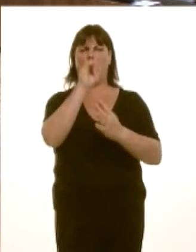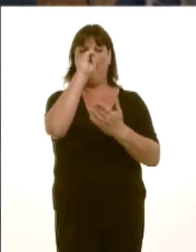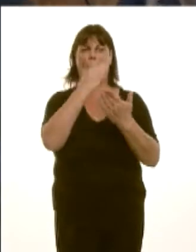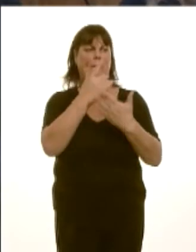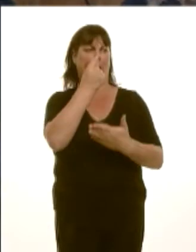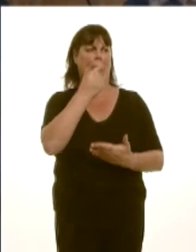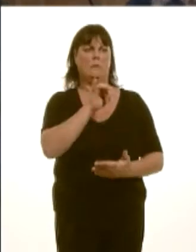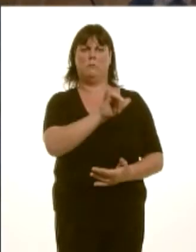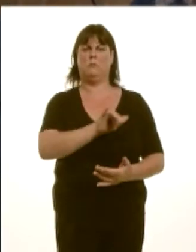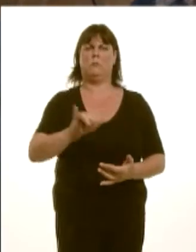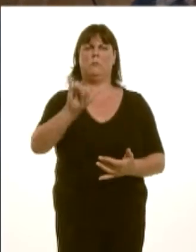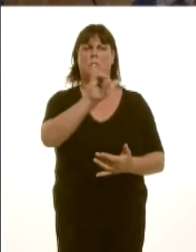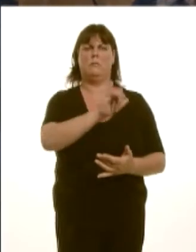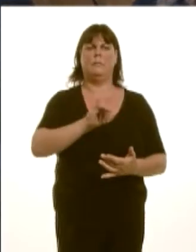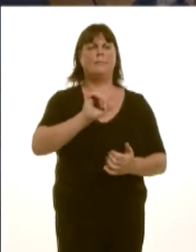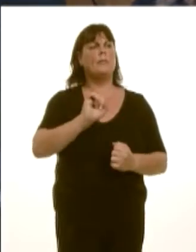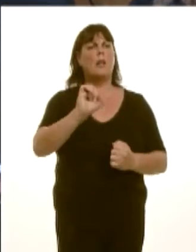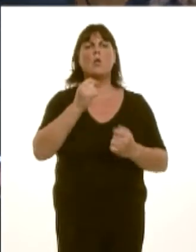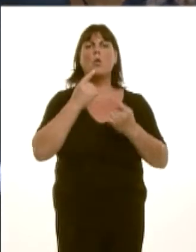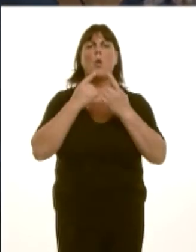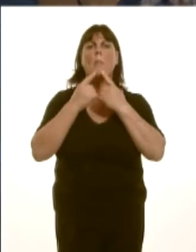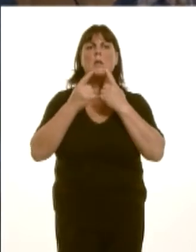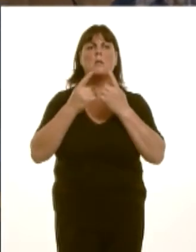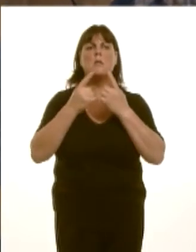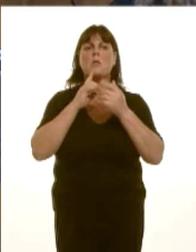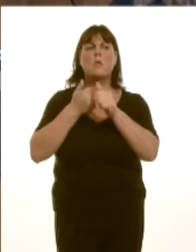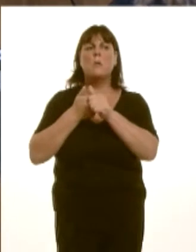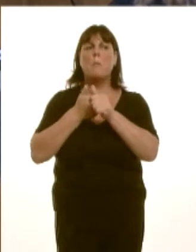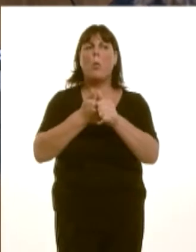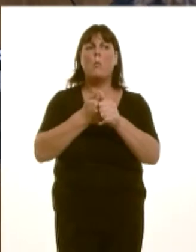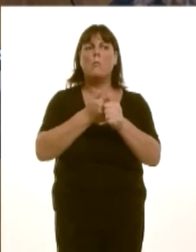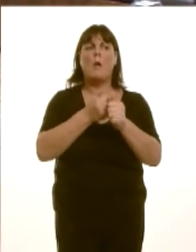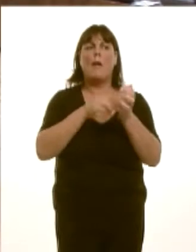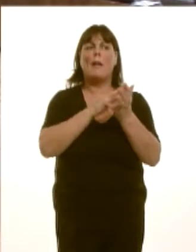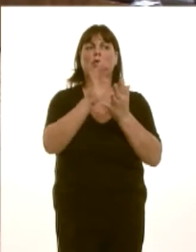I have to say that his comments are not supported by others who work within the NHS. Andrew R.T.